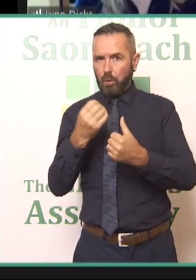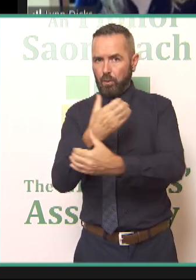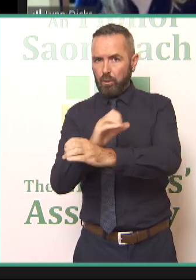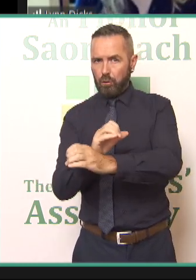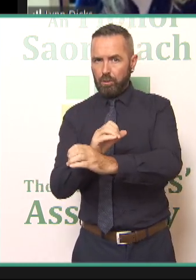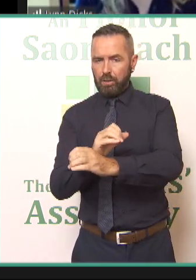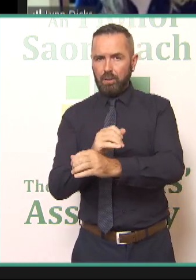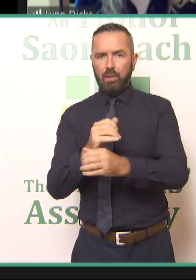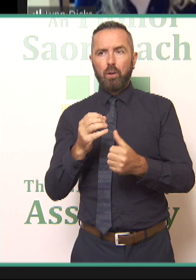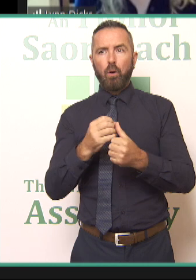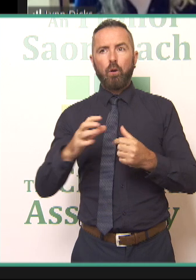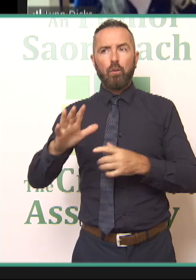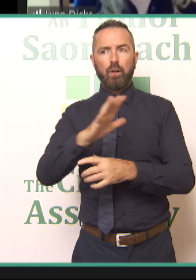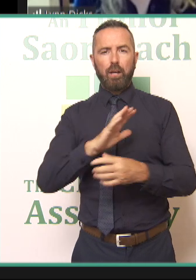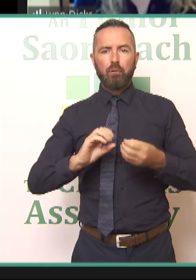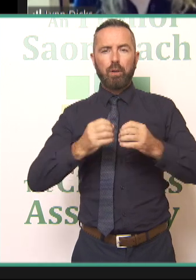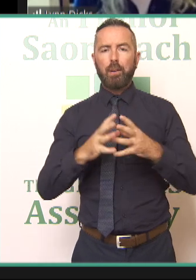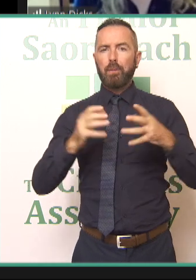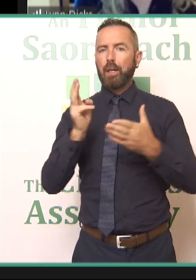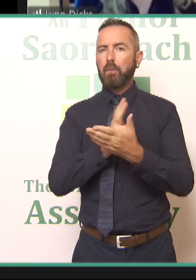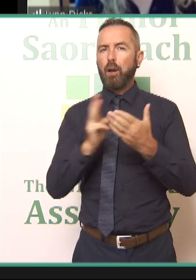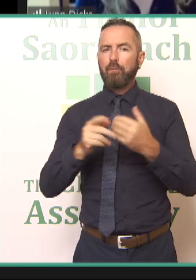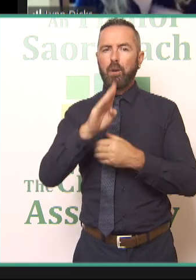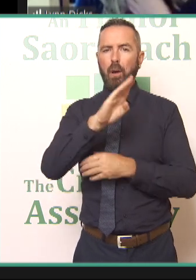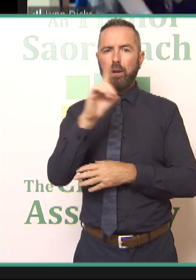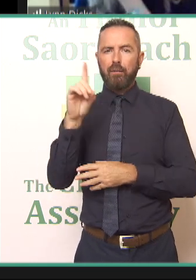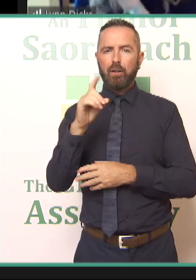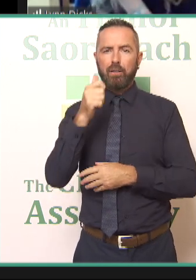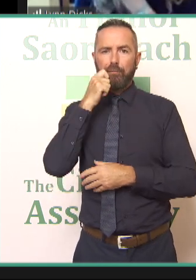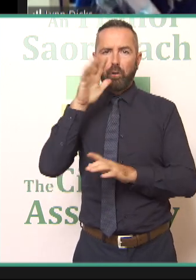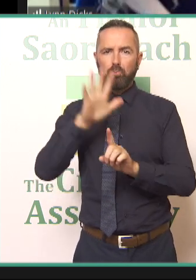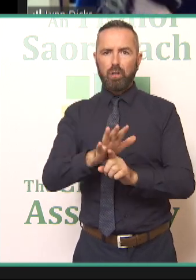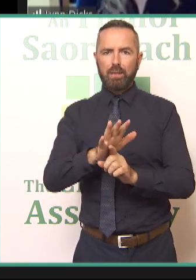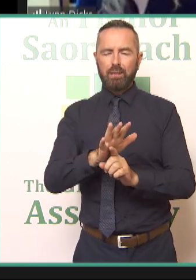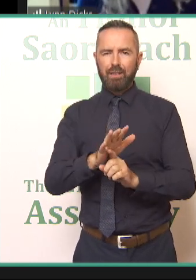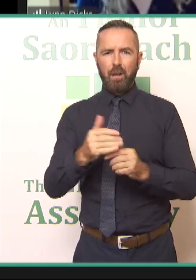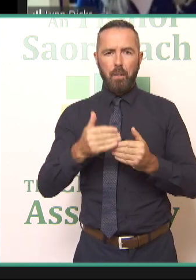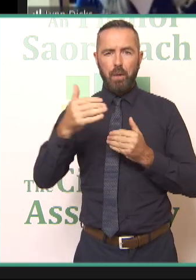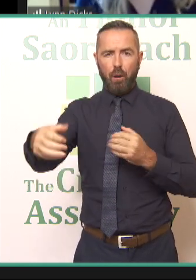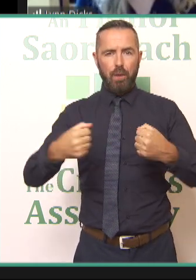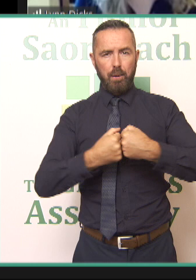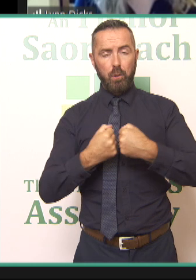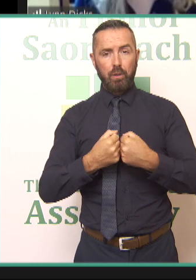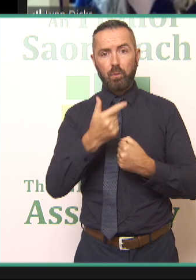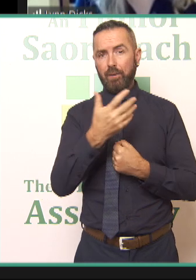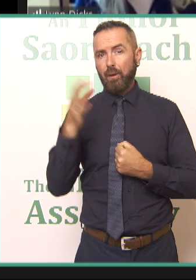biodiversity footprint well beyond their borders so in fact 25 of the world's cropland is growing